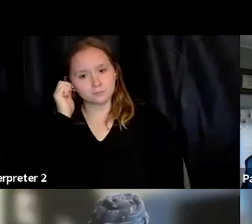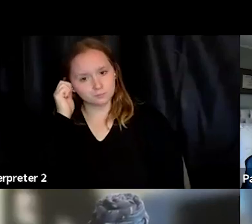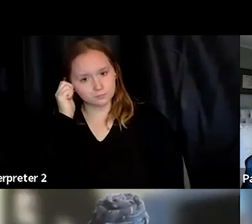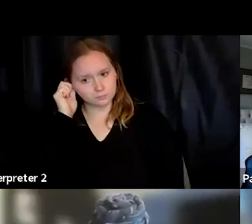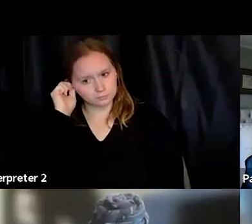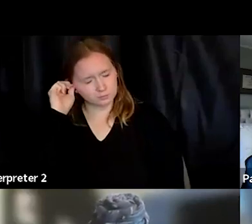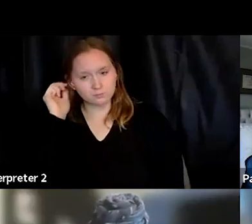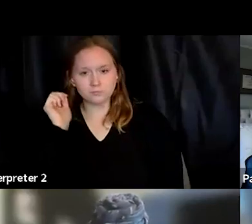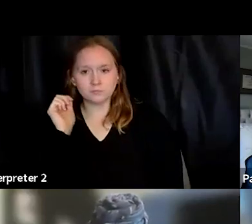We've all been there.